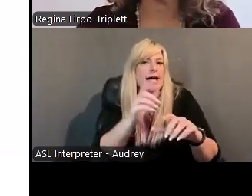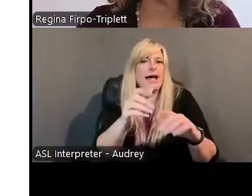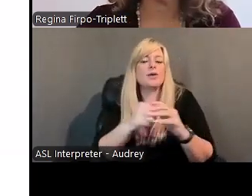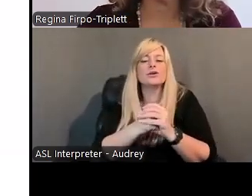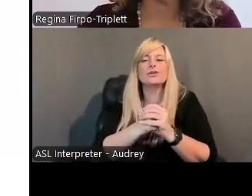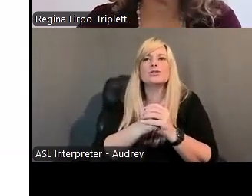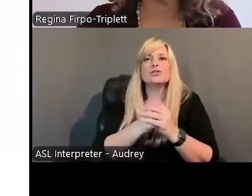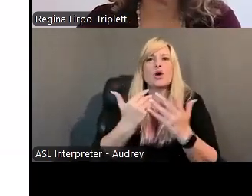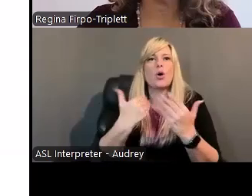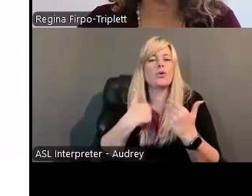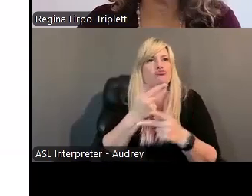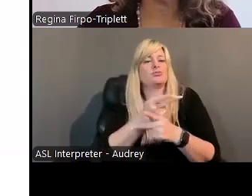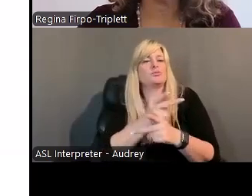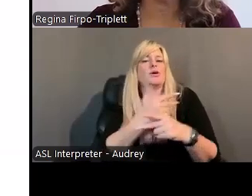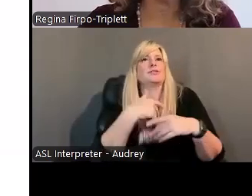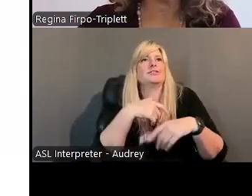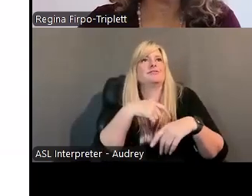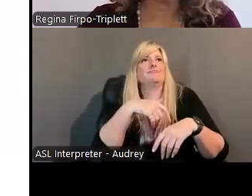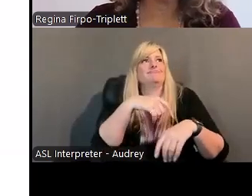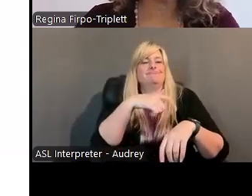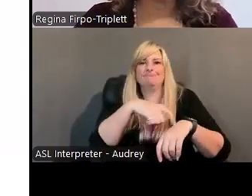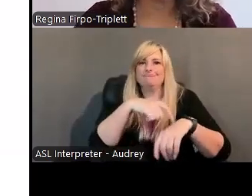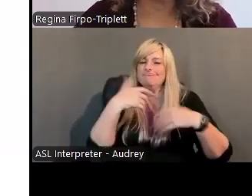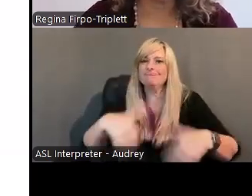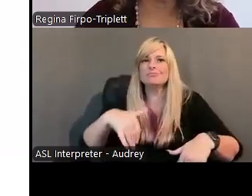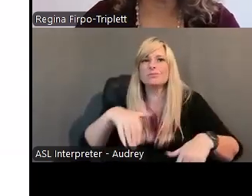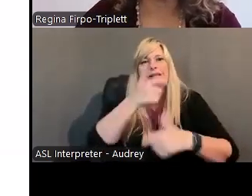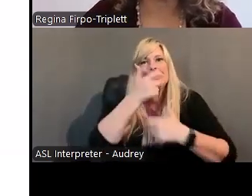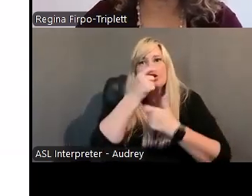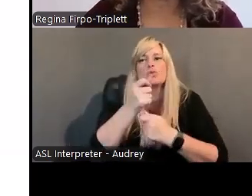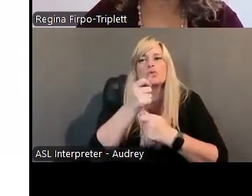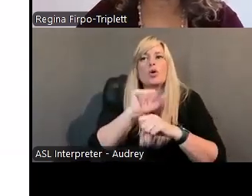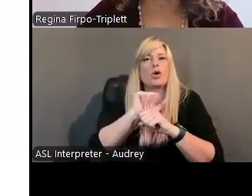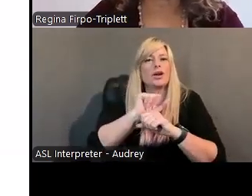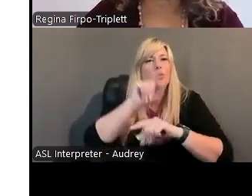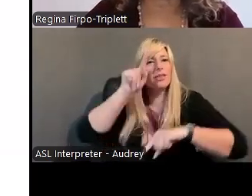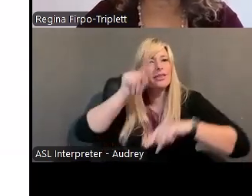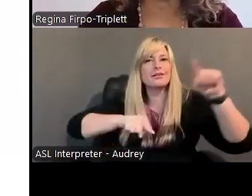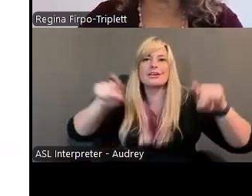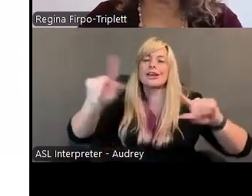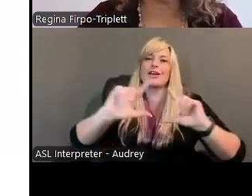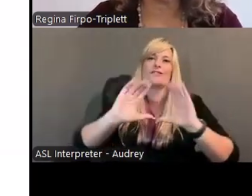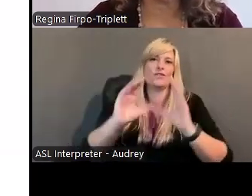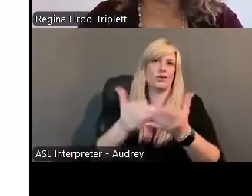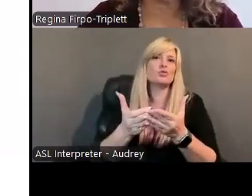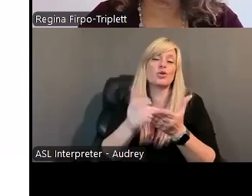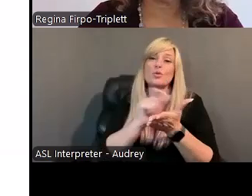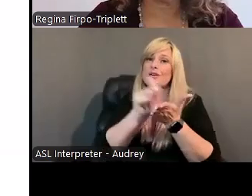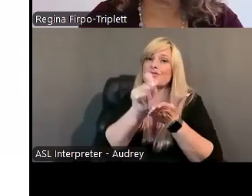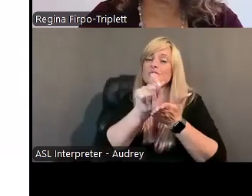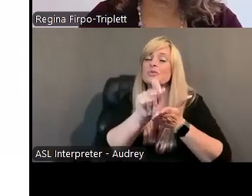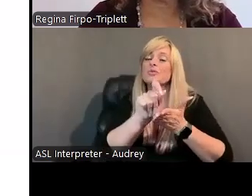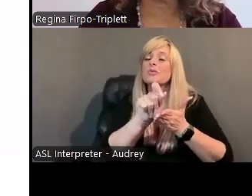had a really interesting time working with a very diverse group of script writers. And then we also,